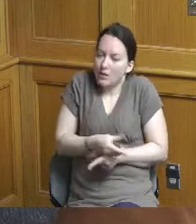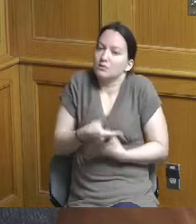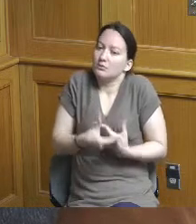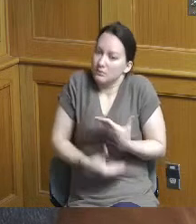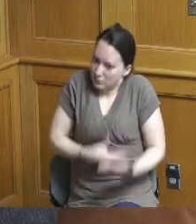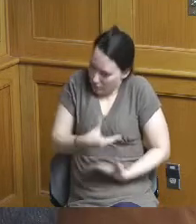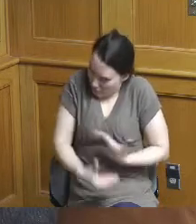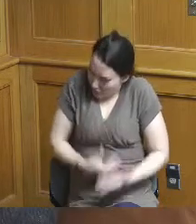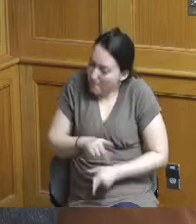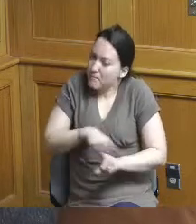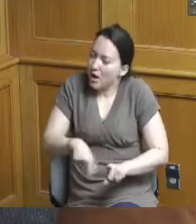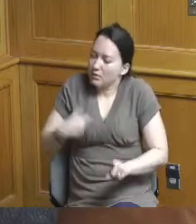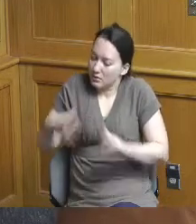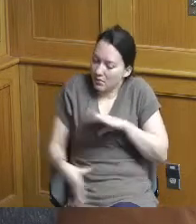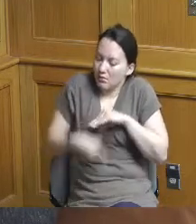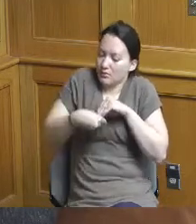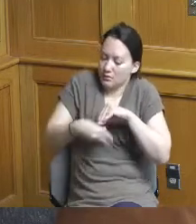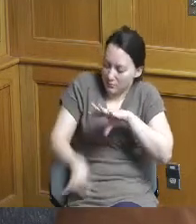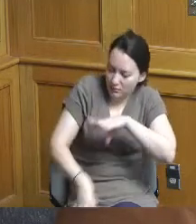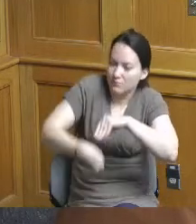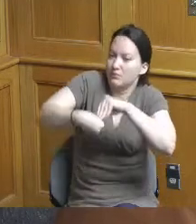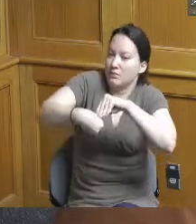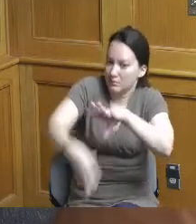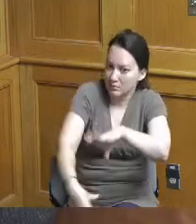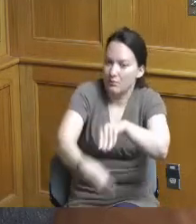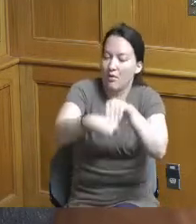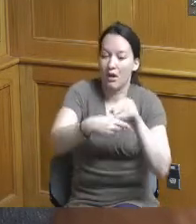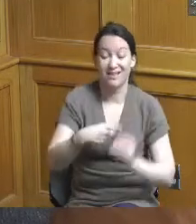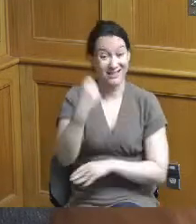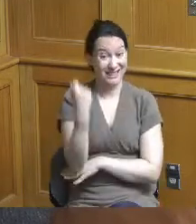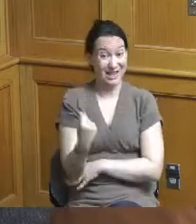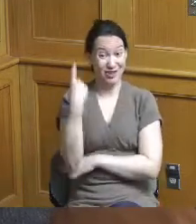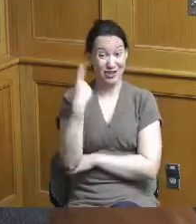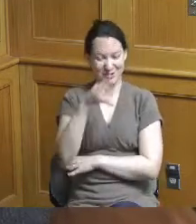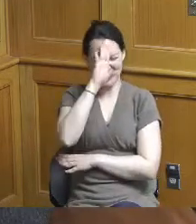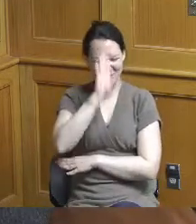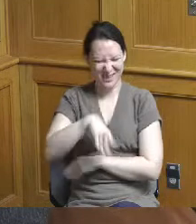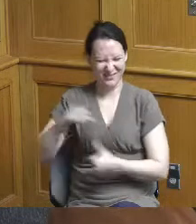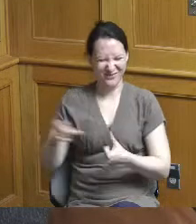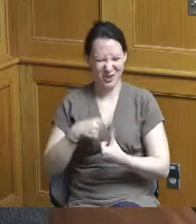there are some things that I like to see that last year was my first budget so understanding